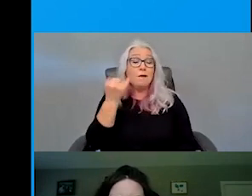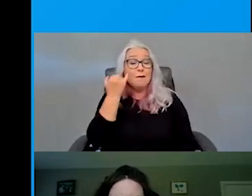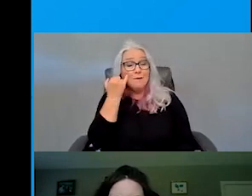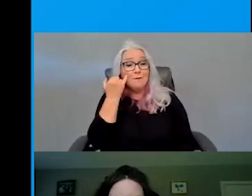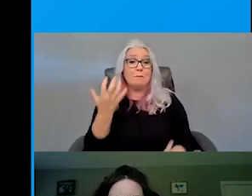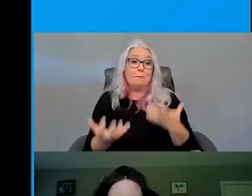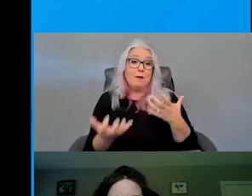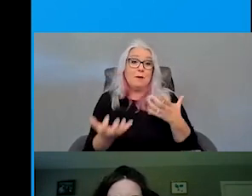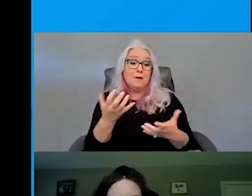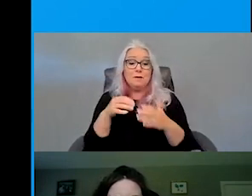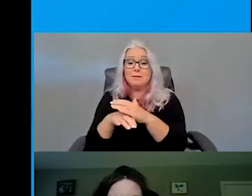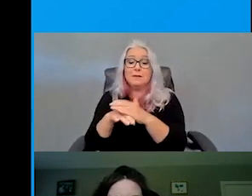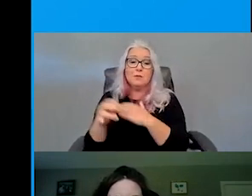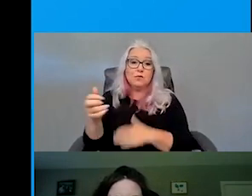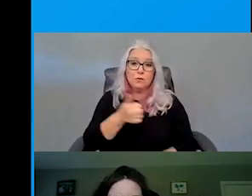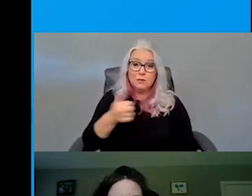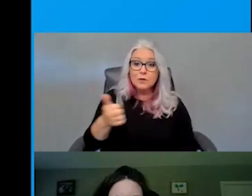And then millions of Americans